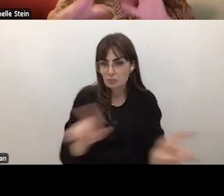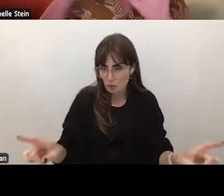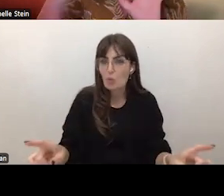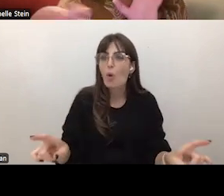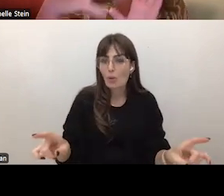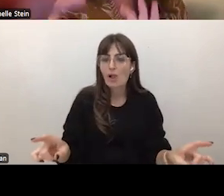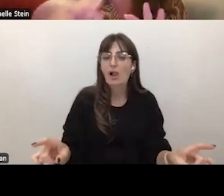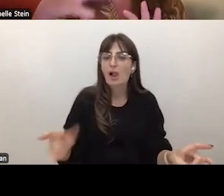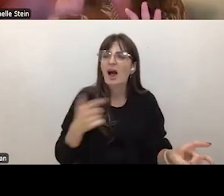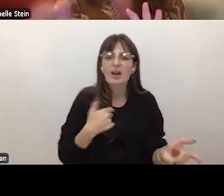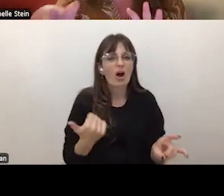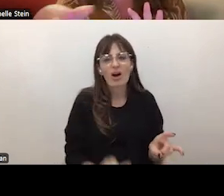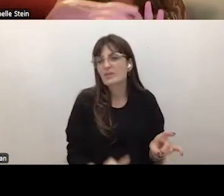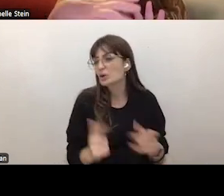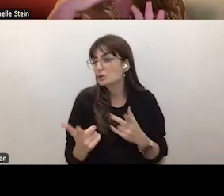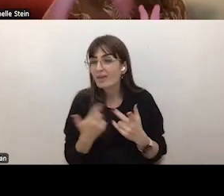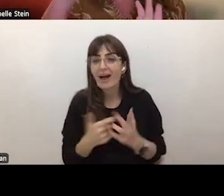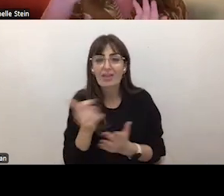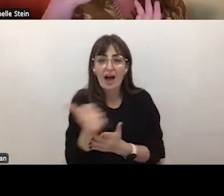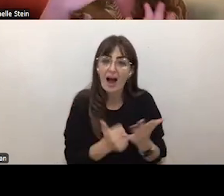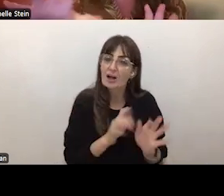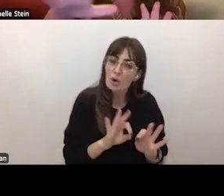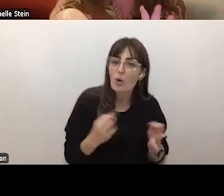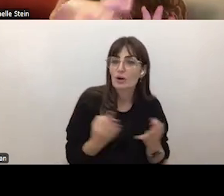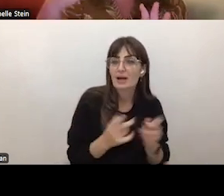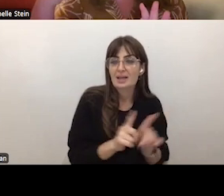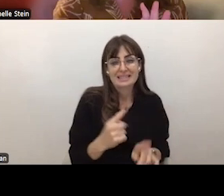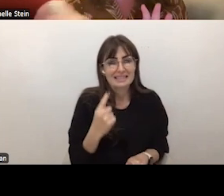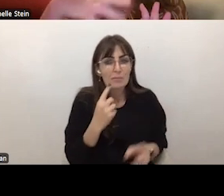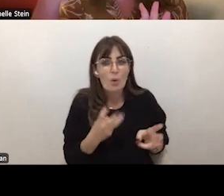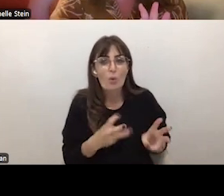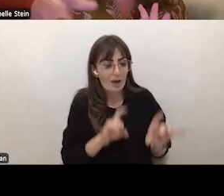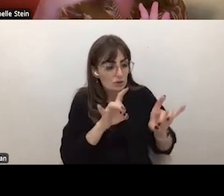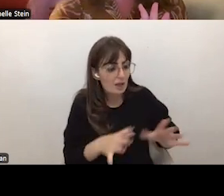I use with other arts organisations. It is a simple way to start thinking about how we